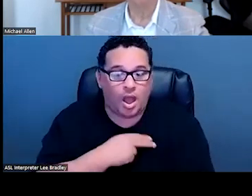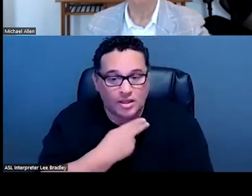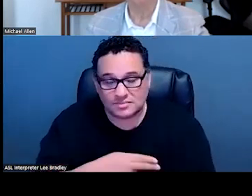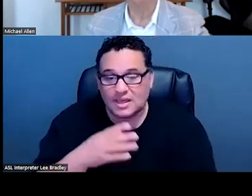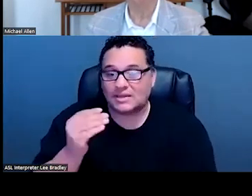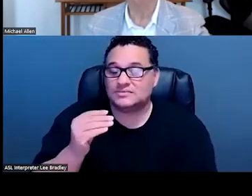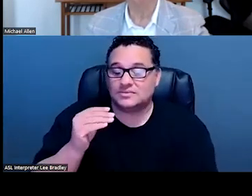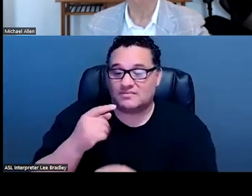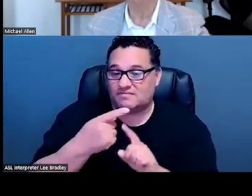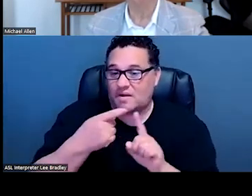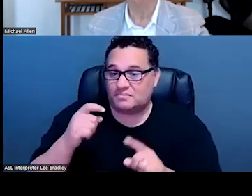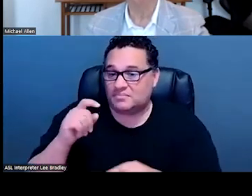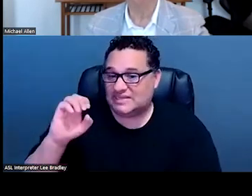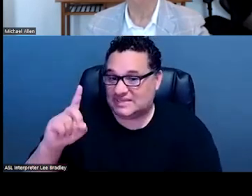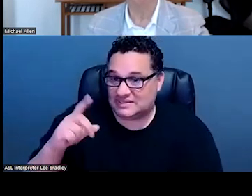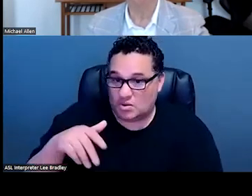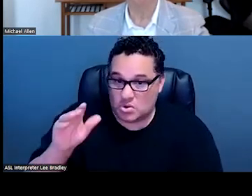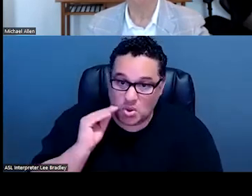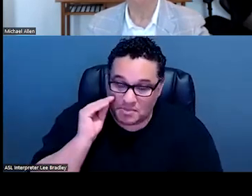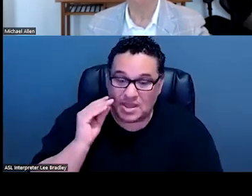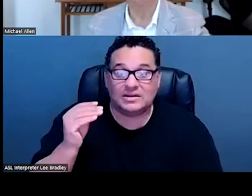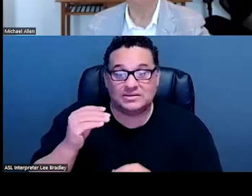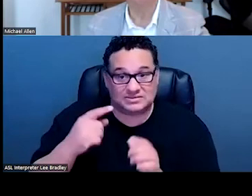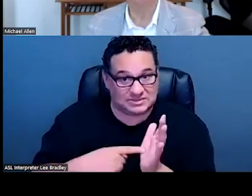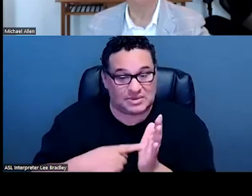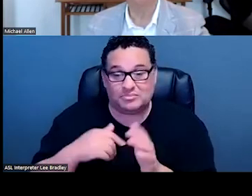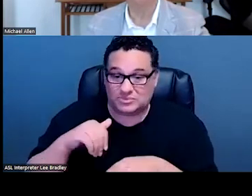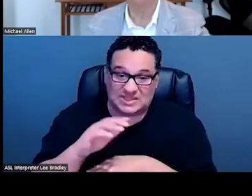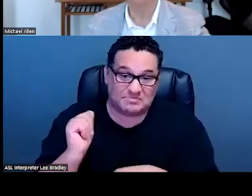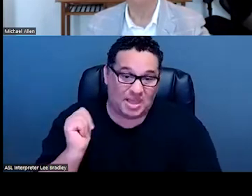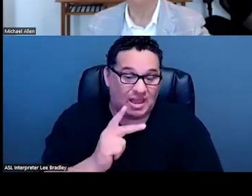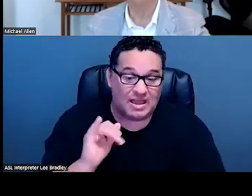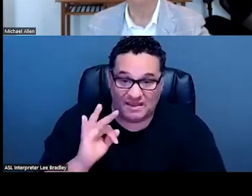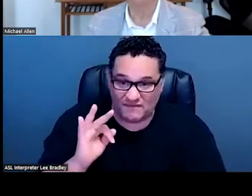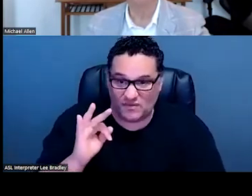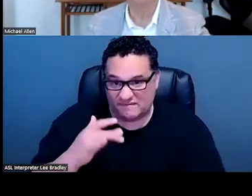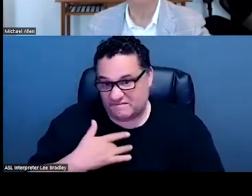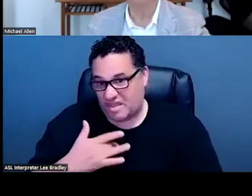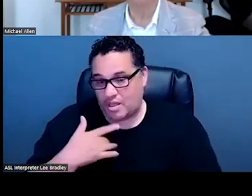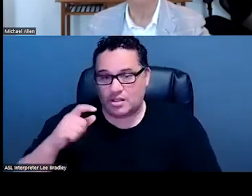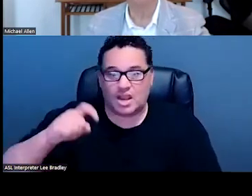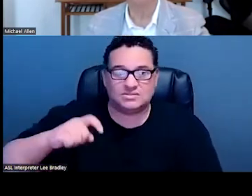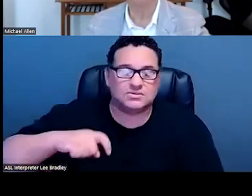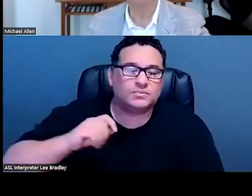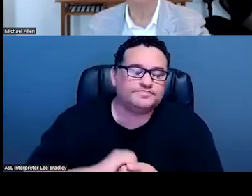DEPARTMENT. ON OCCASION WE SENT THE PATIENT BACK. IF WE THOUGHT THAT WAS NECESSARY. I ALSO PRACTICED